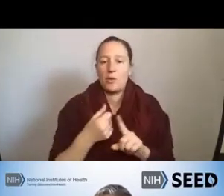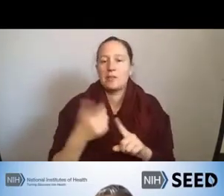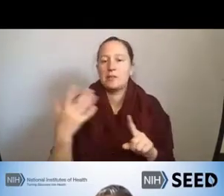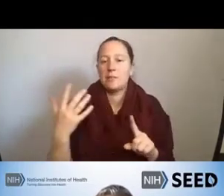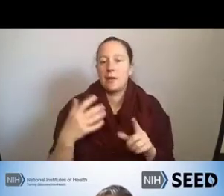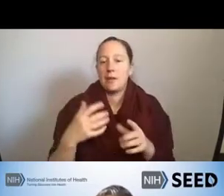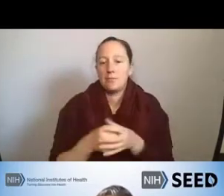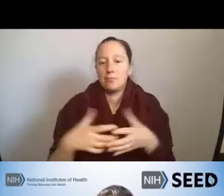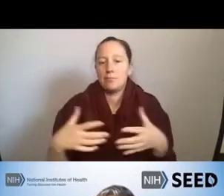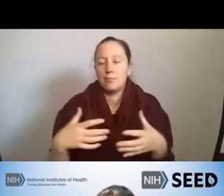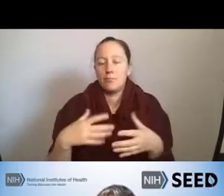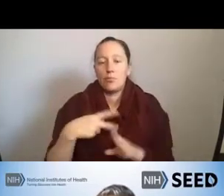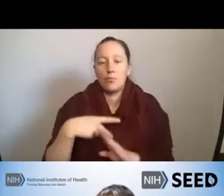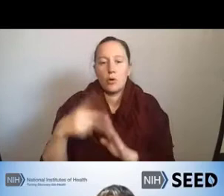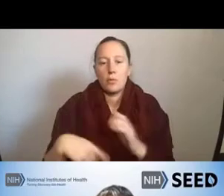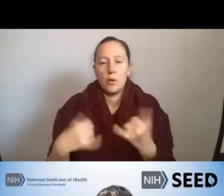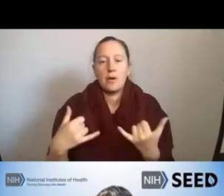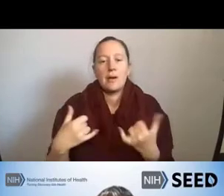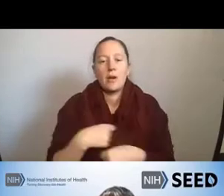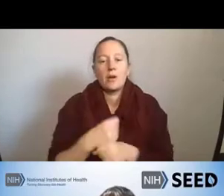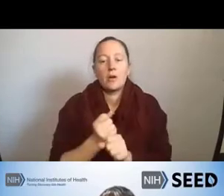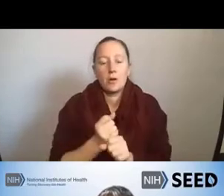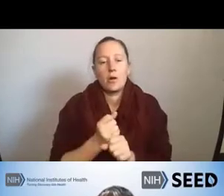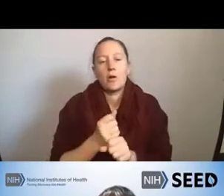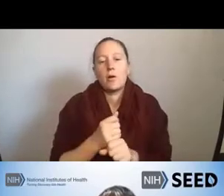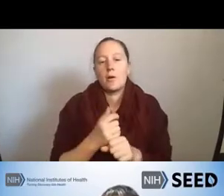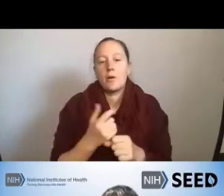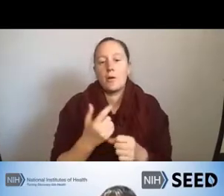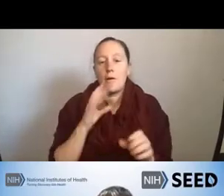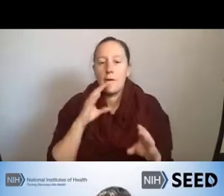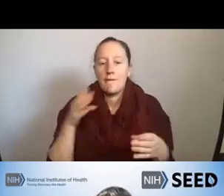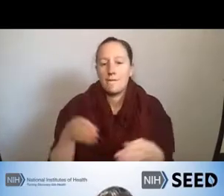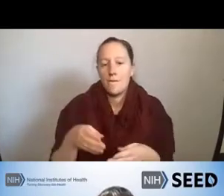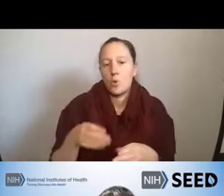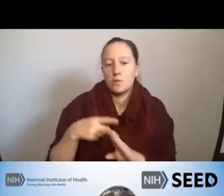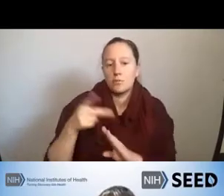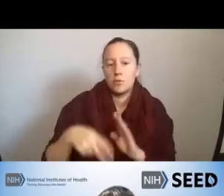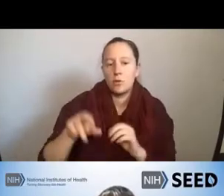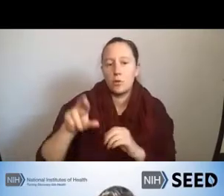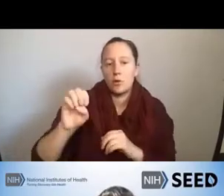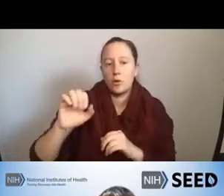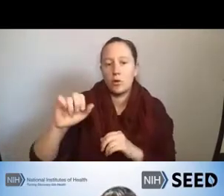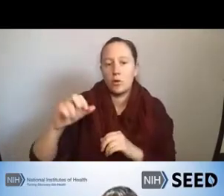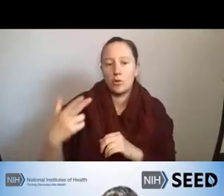to now create a trans-NIH focused program called REACH, or Research Evaluation and Commercialization Hubs.